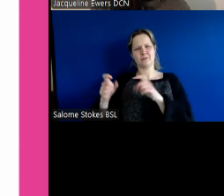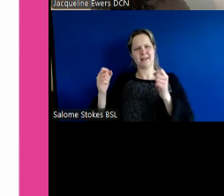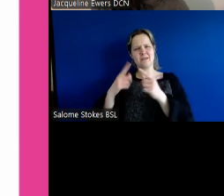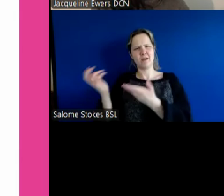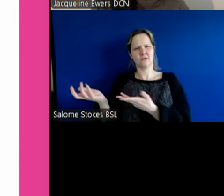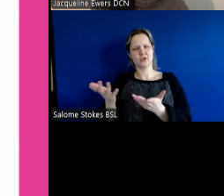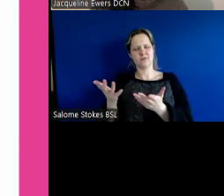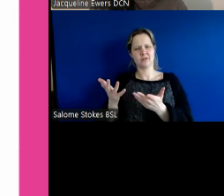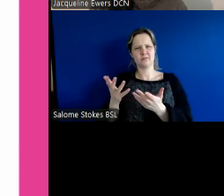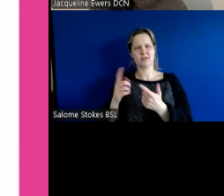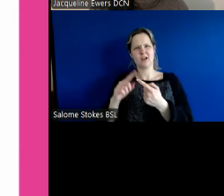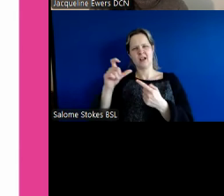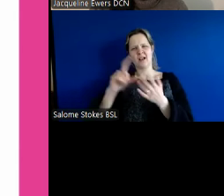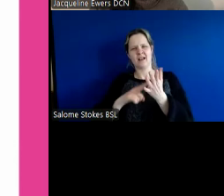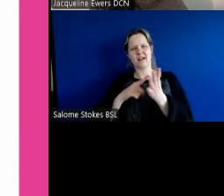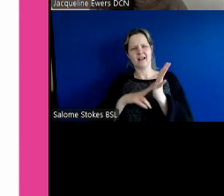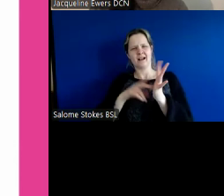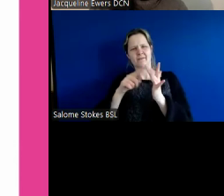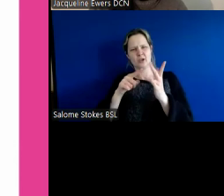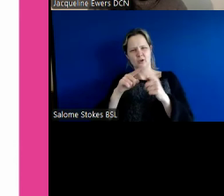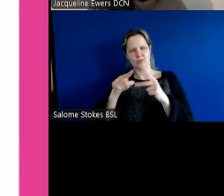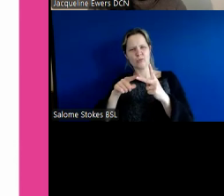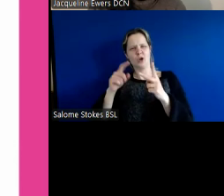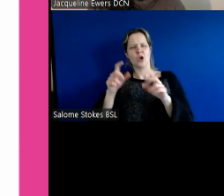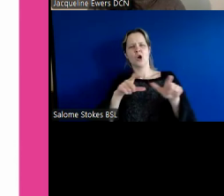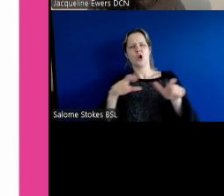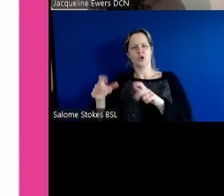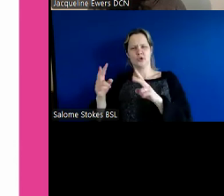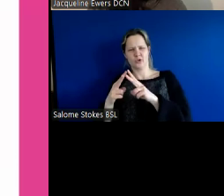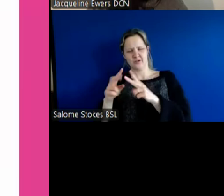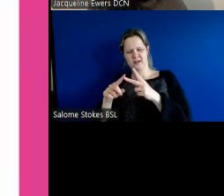People using Klaviyo, Constant Contact, Campaign Monitor, GetResponse,